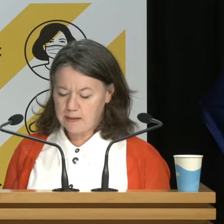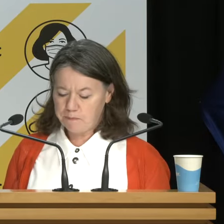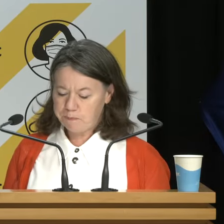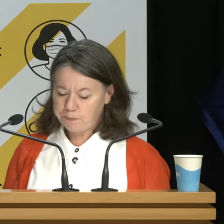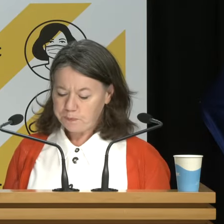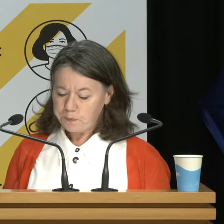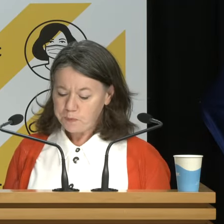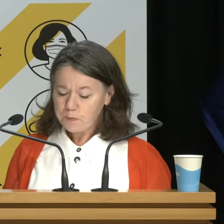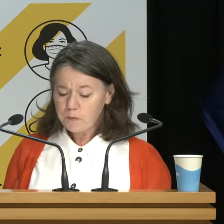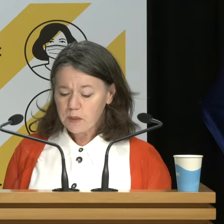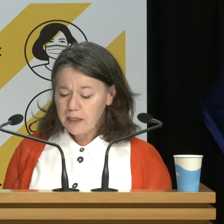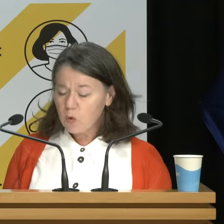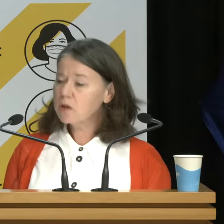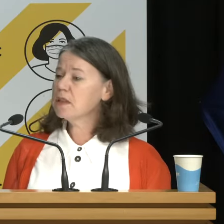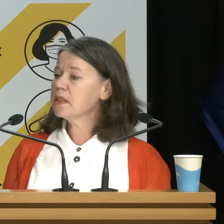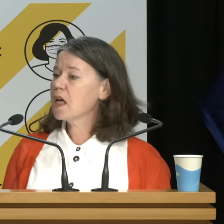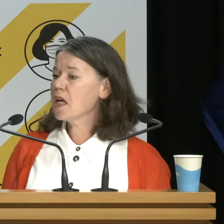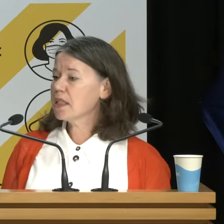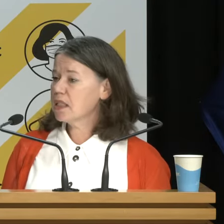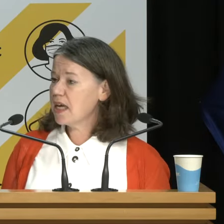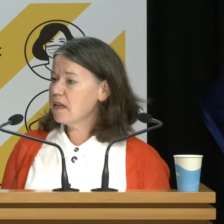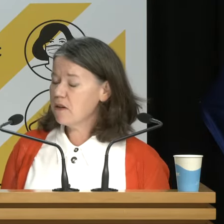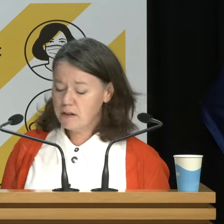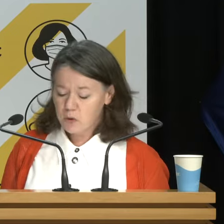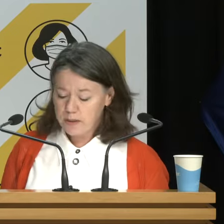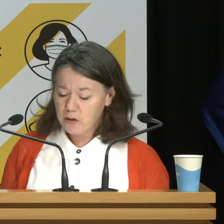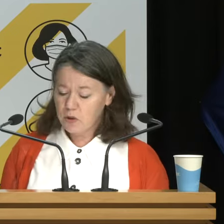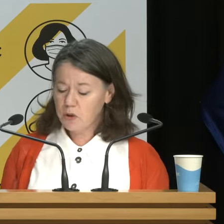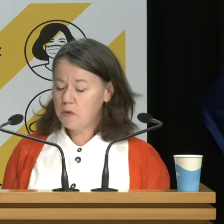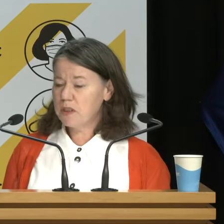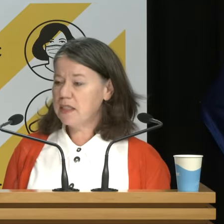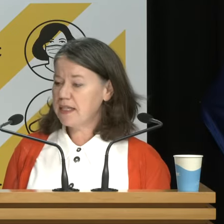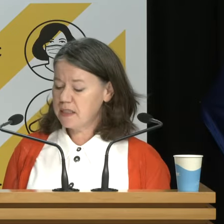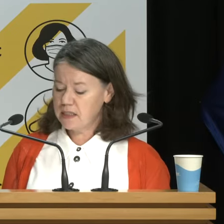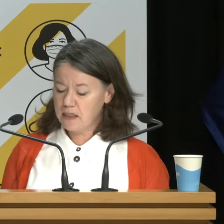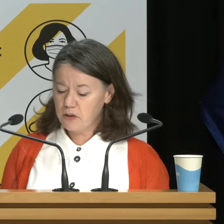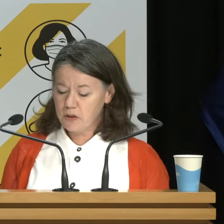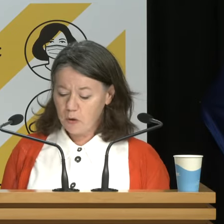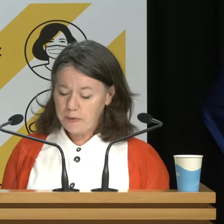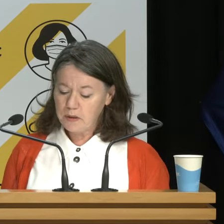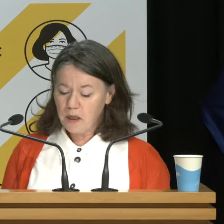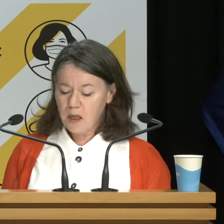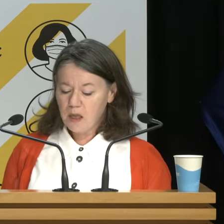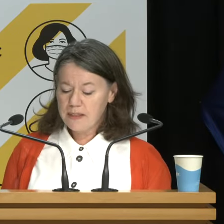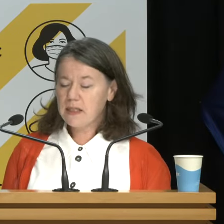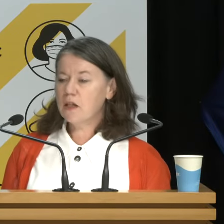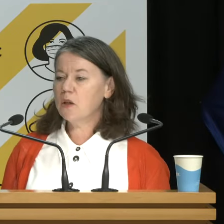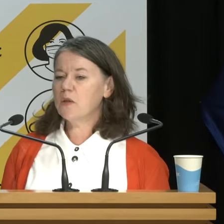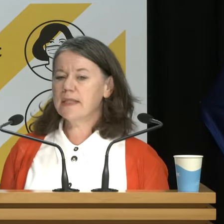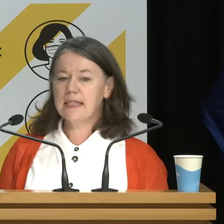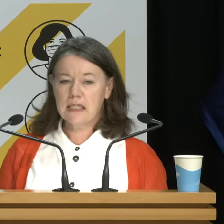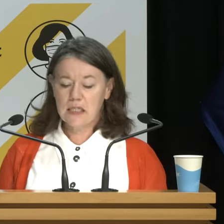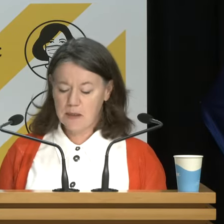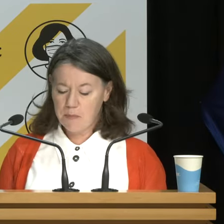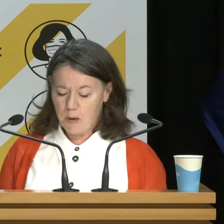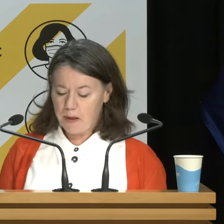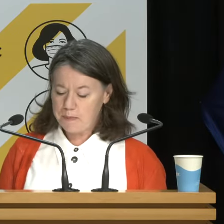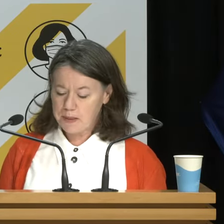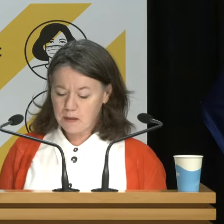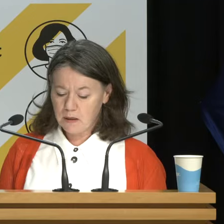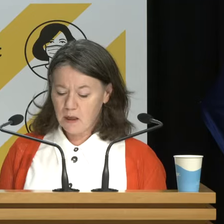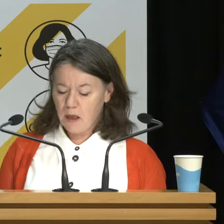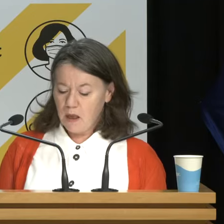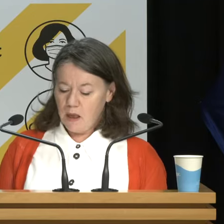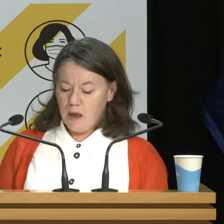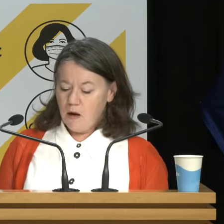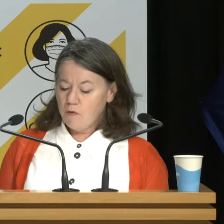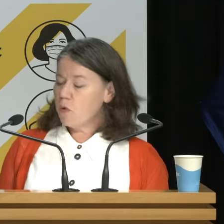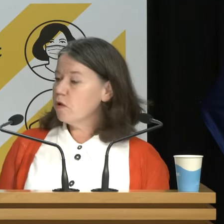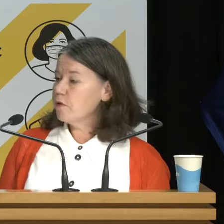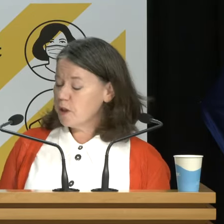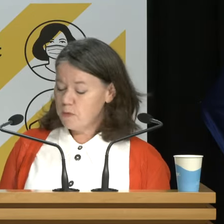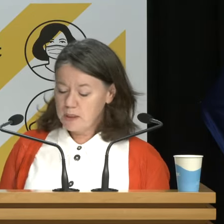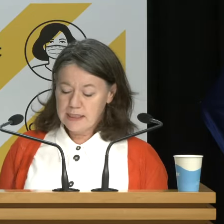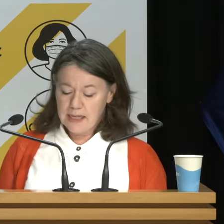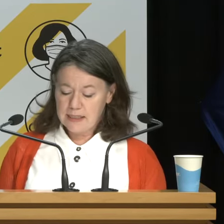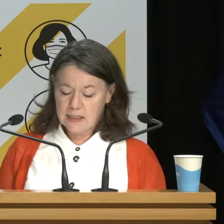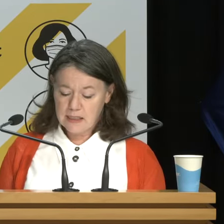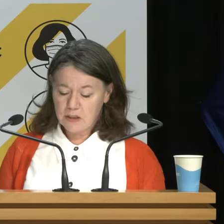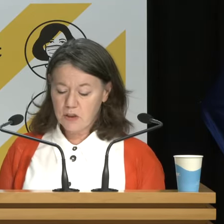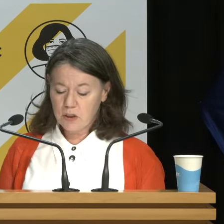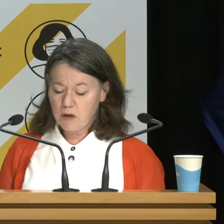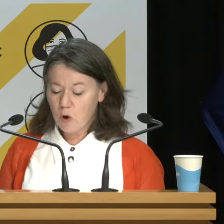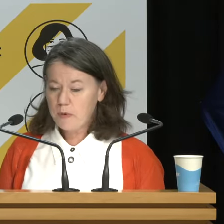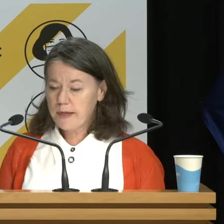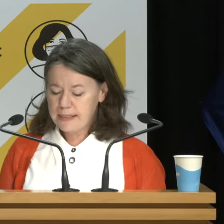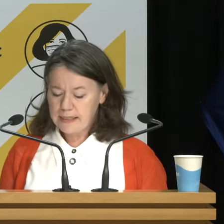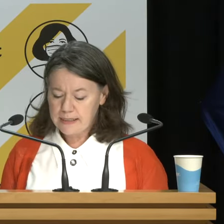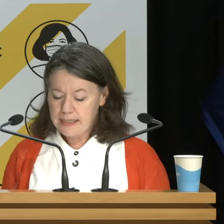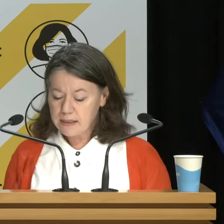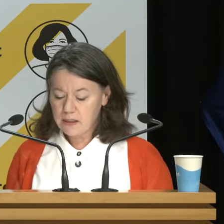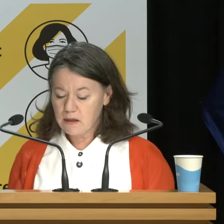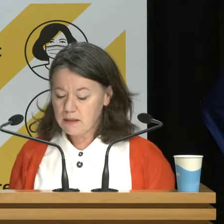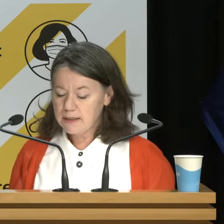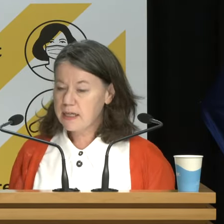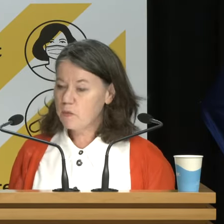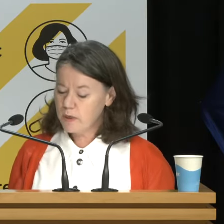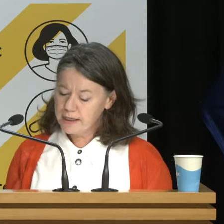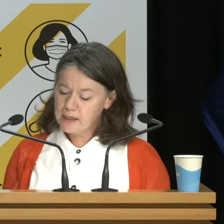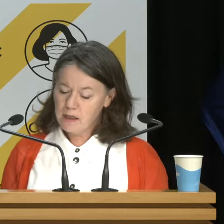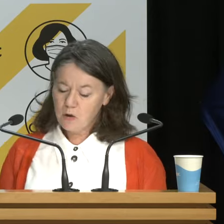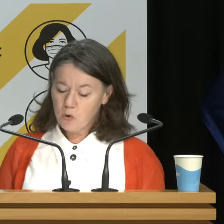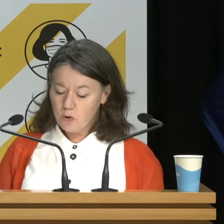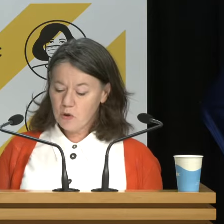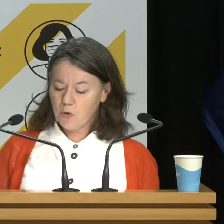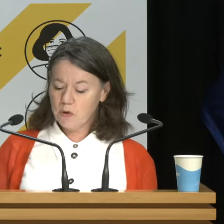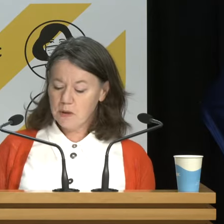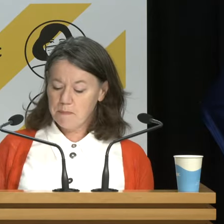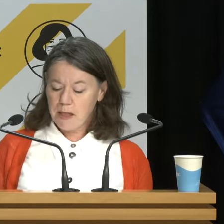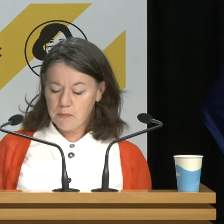COVID in those cases.